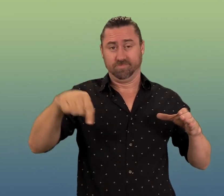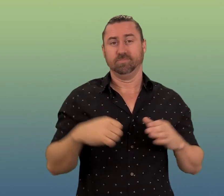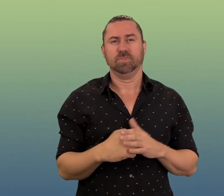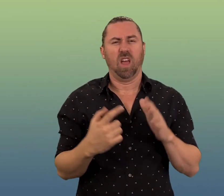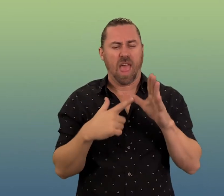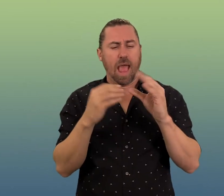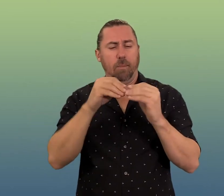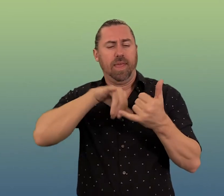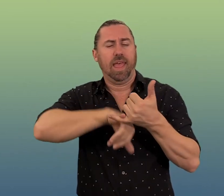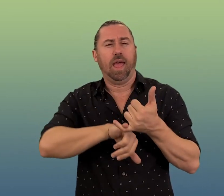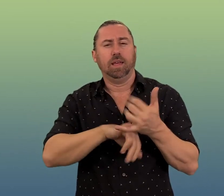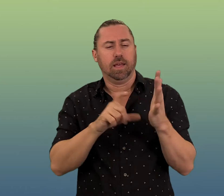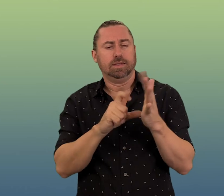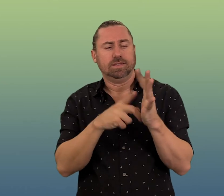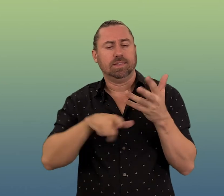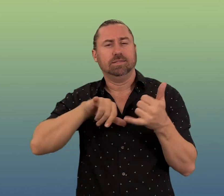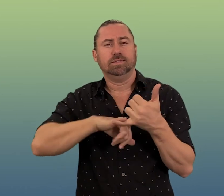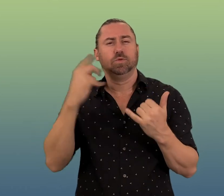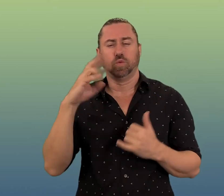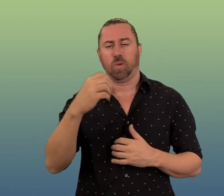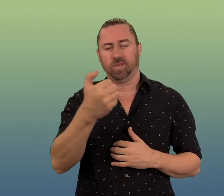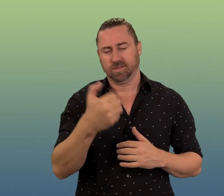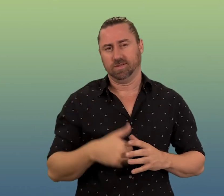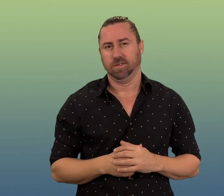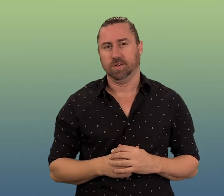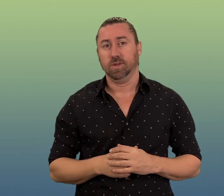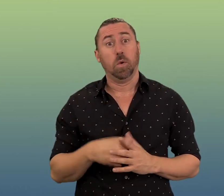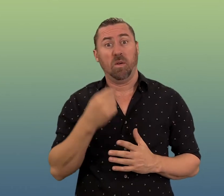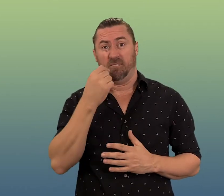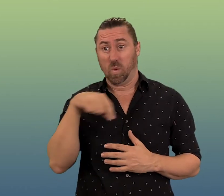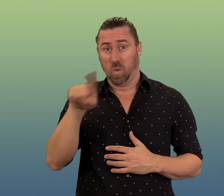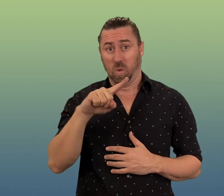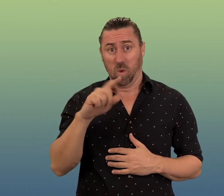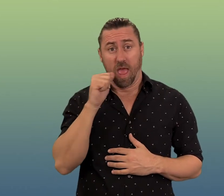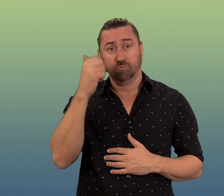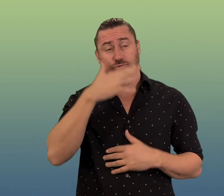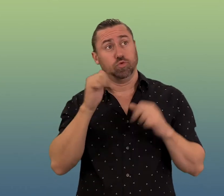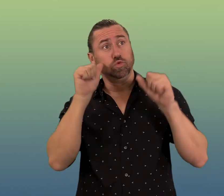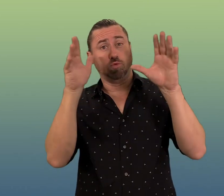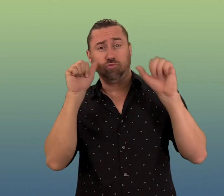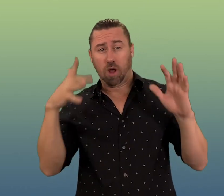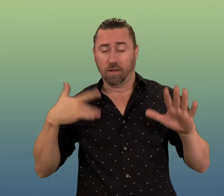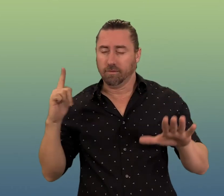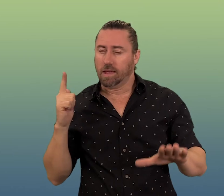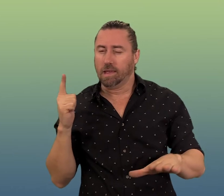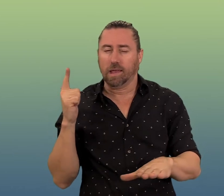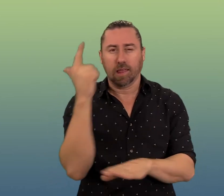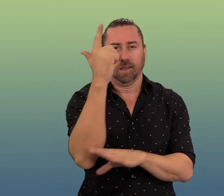Australia Bureau of Statistics Census, 2016. Some who live in very remote areas of Queensland.